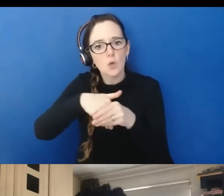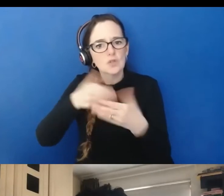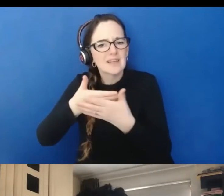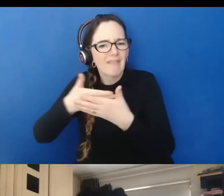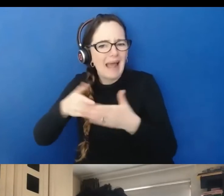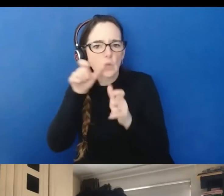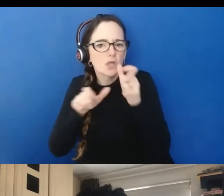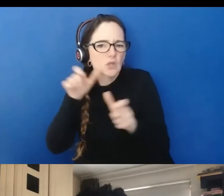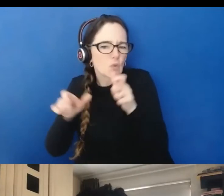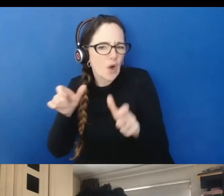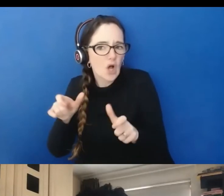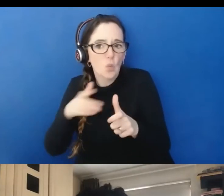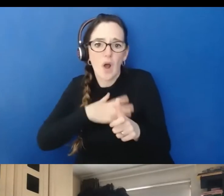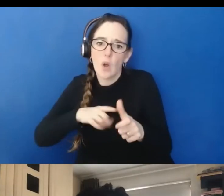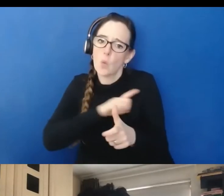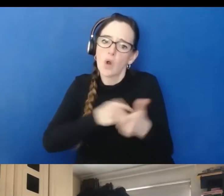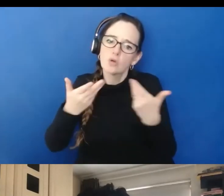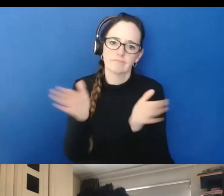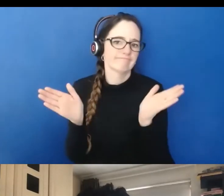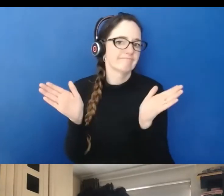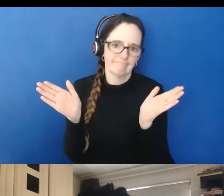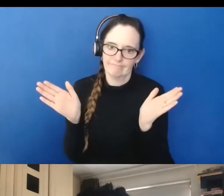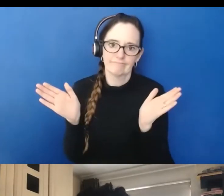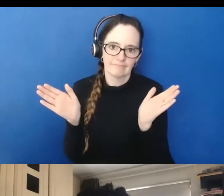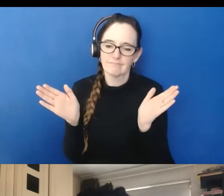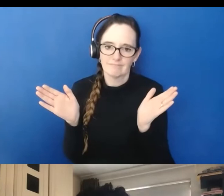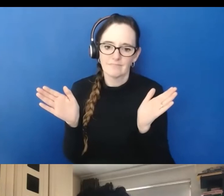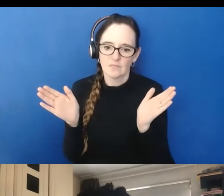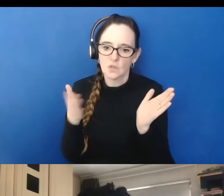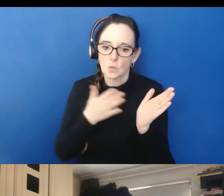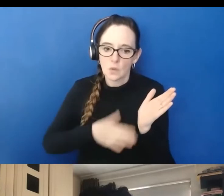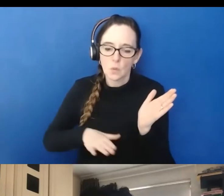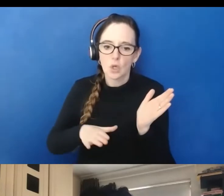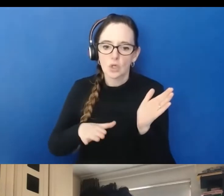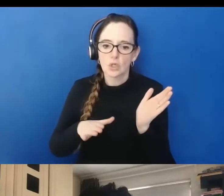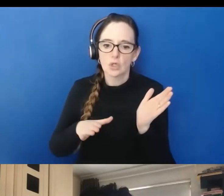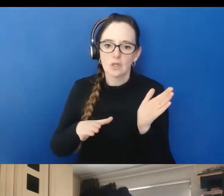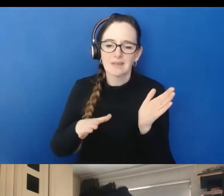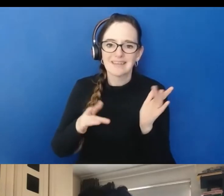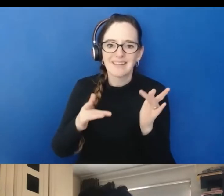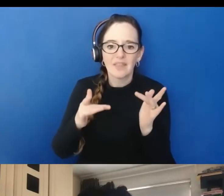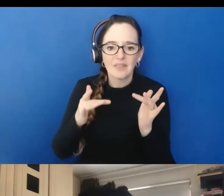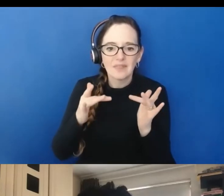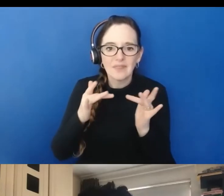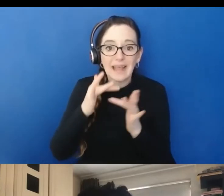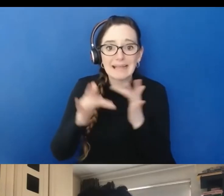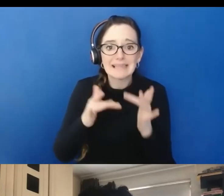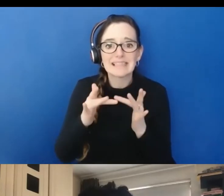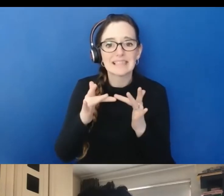because we want it to be open. We really want to work on that possibility of internet, digital space, being a public space.